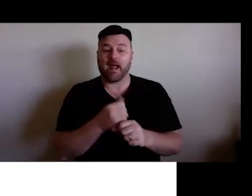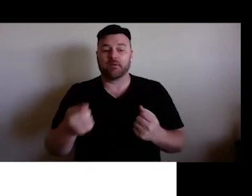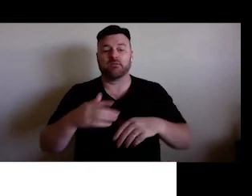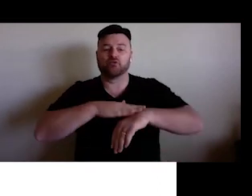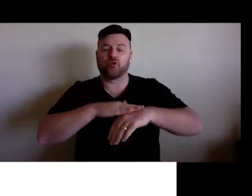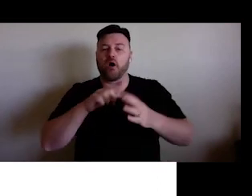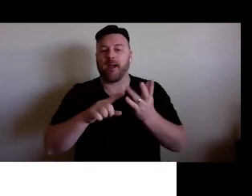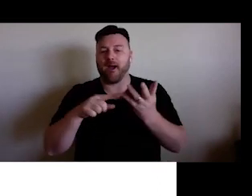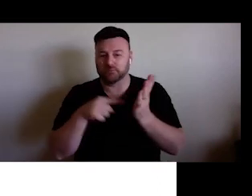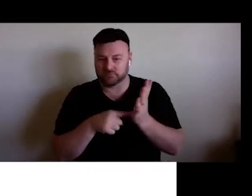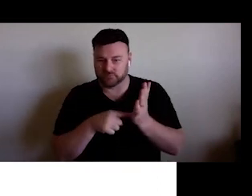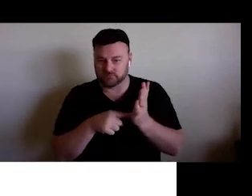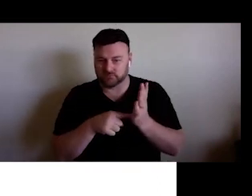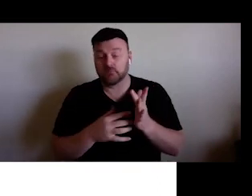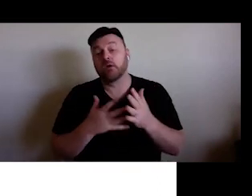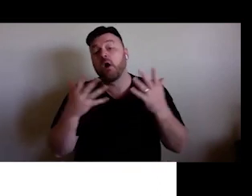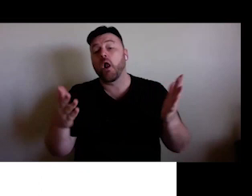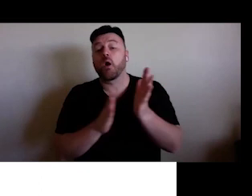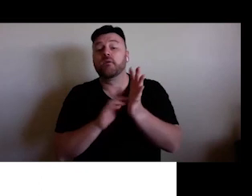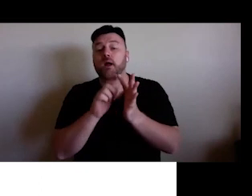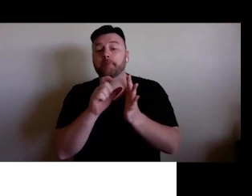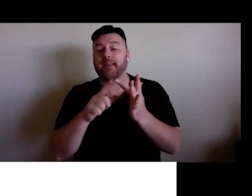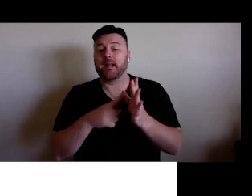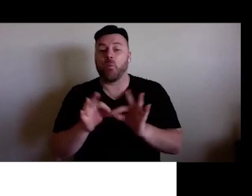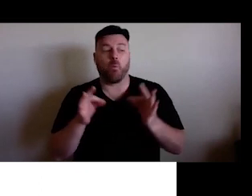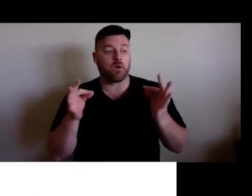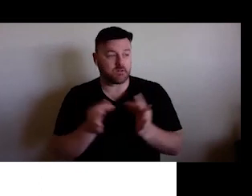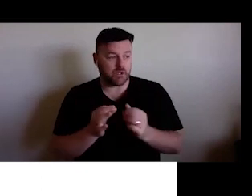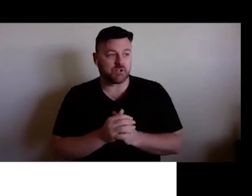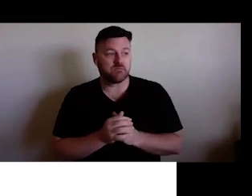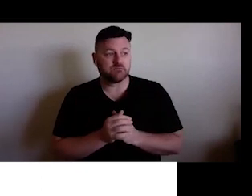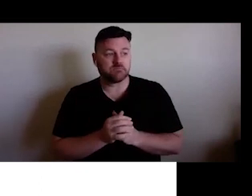followers, people that are looking at their content, both through their